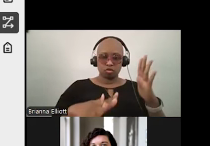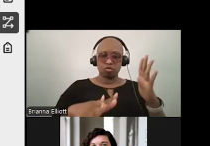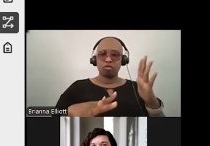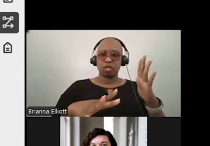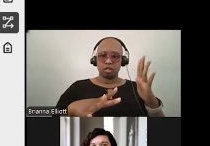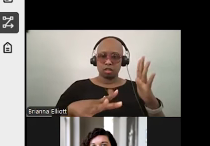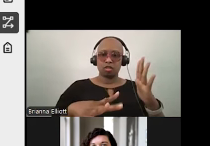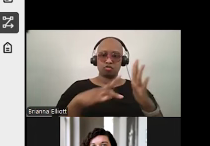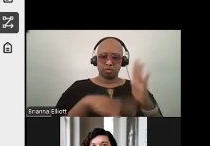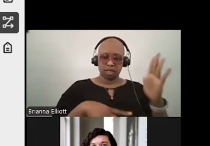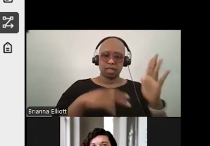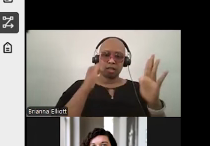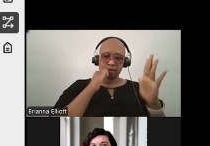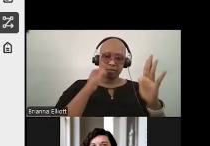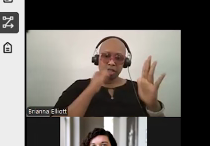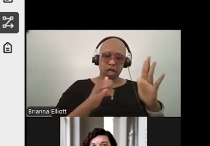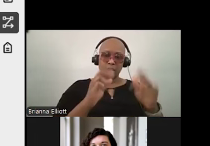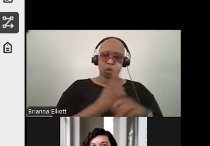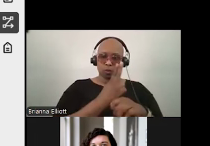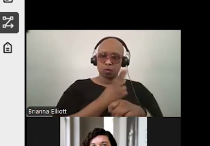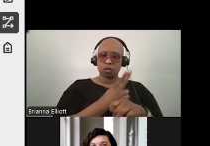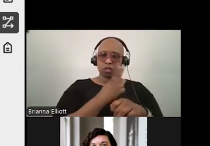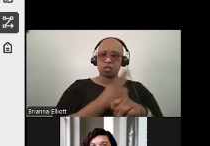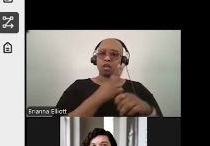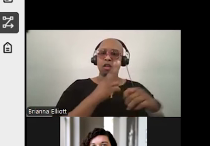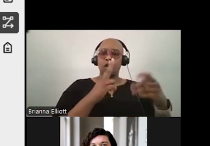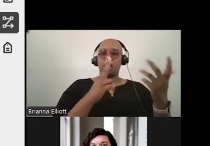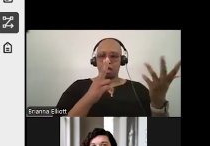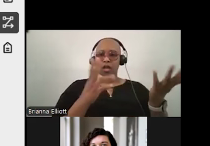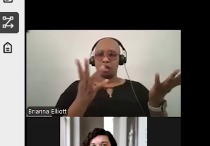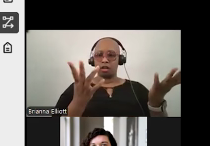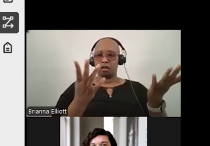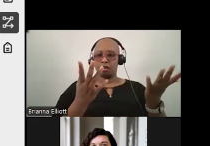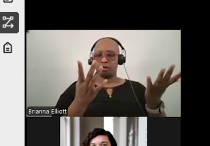That's probably how I would read it on the page visually. That's what I want them to do.